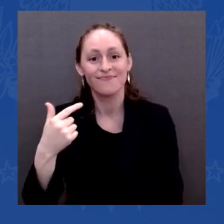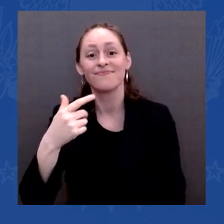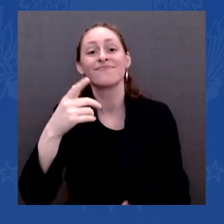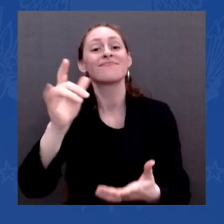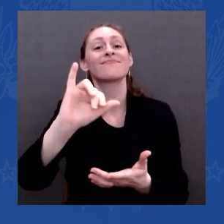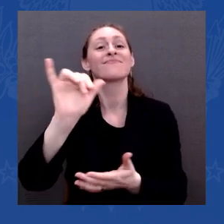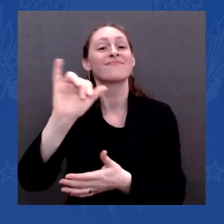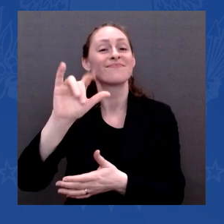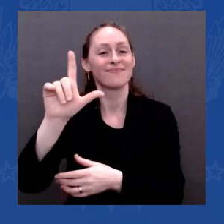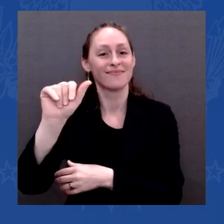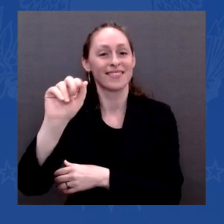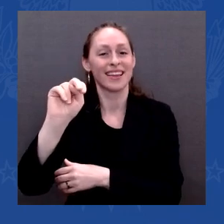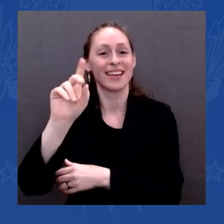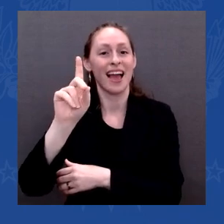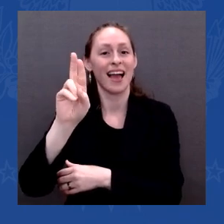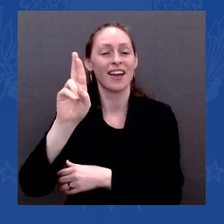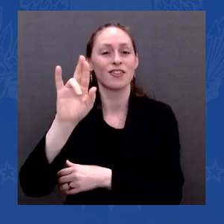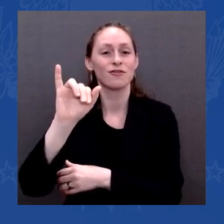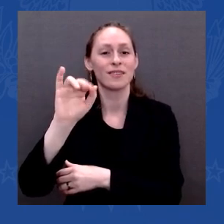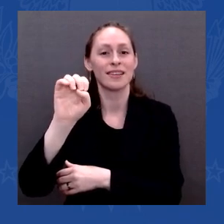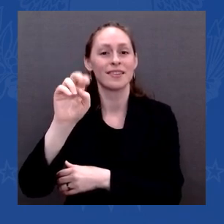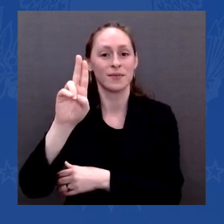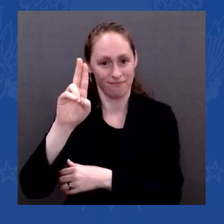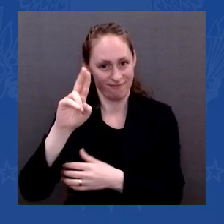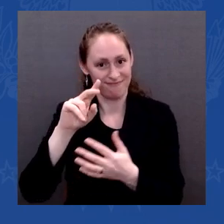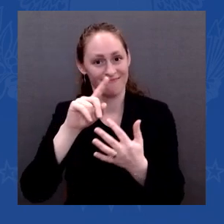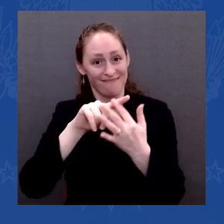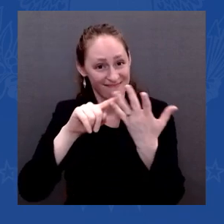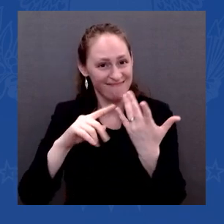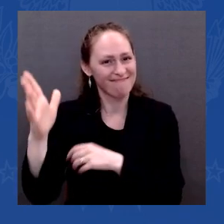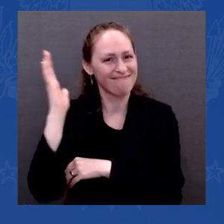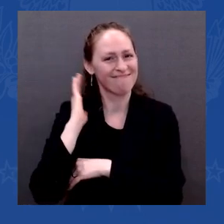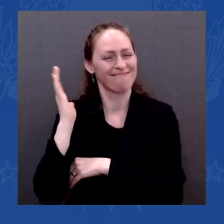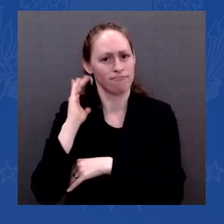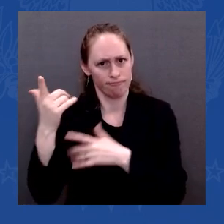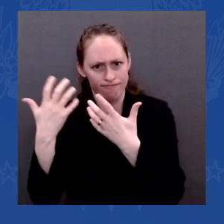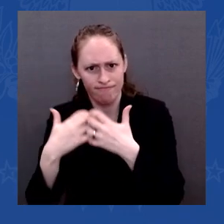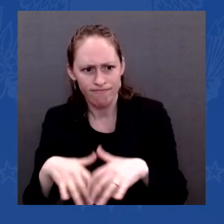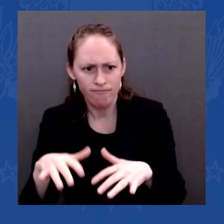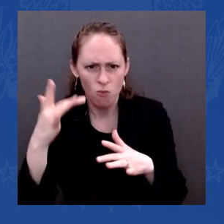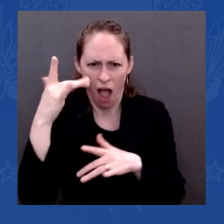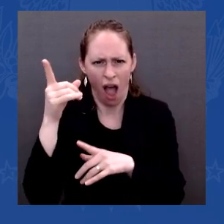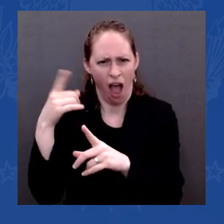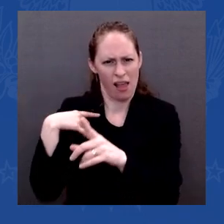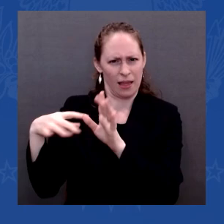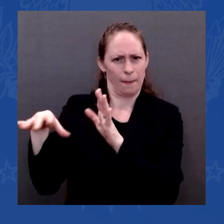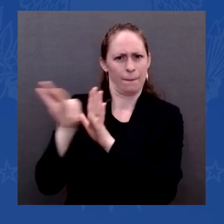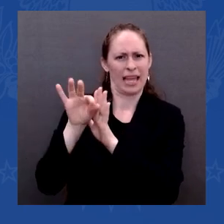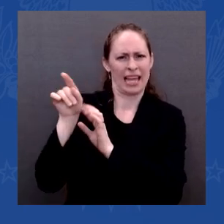because he knows how mayors get things done. No, I mean it. Not a joke.